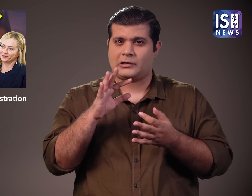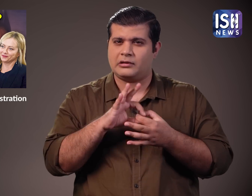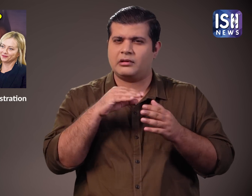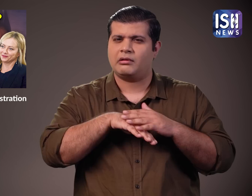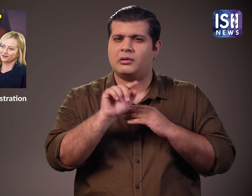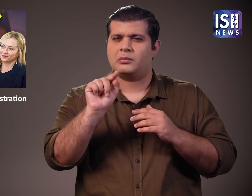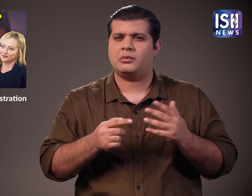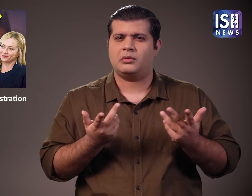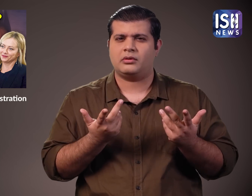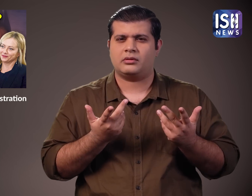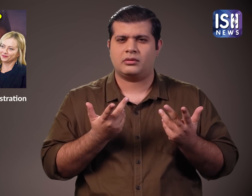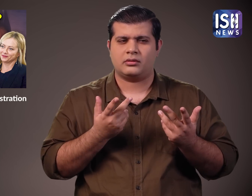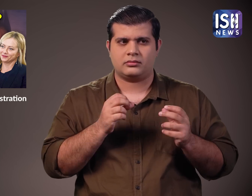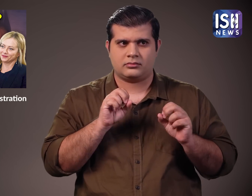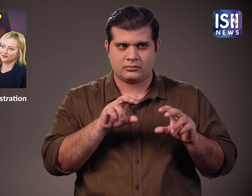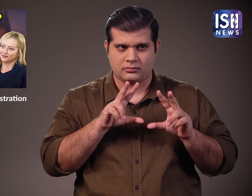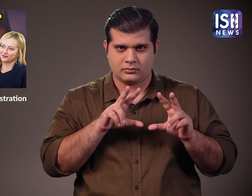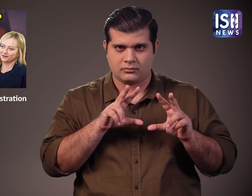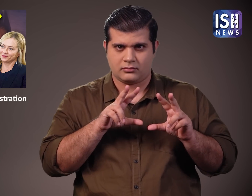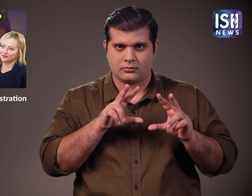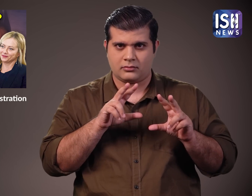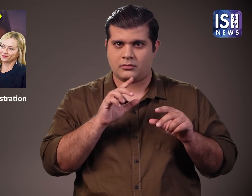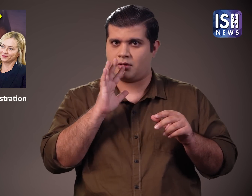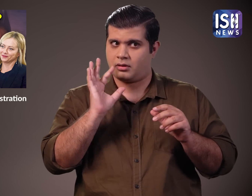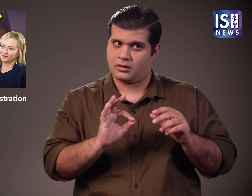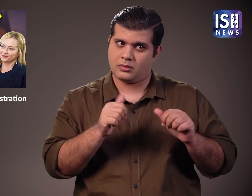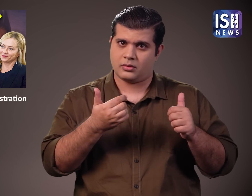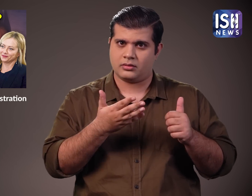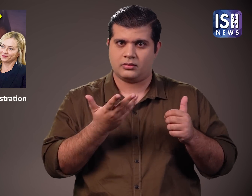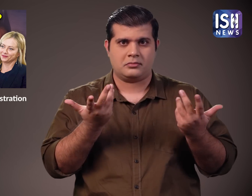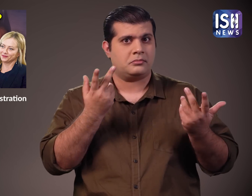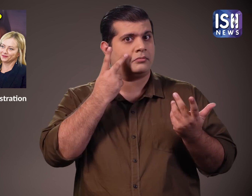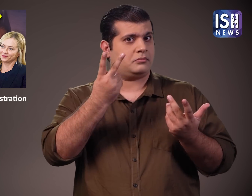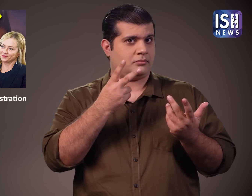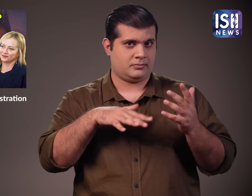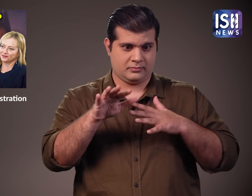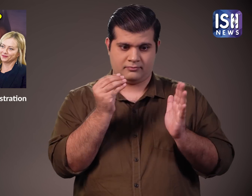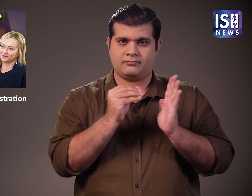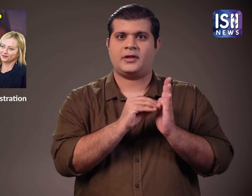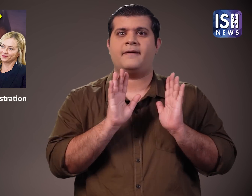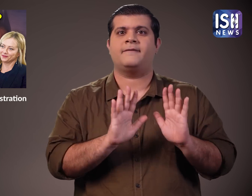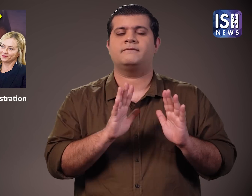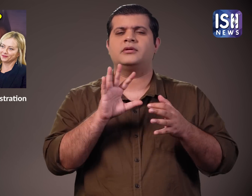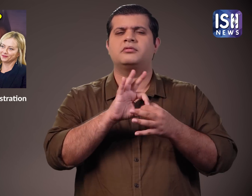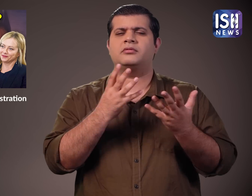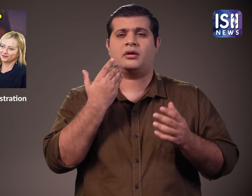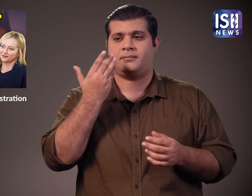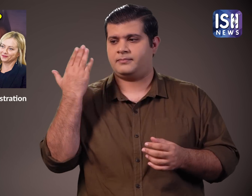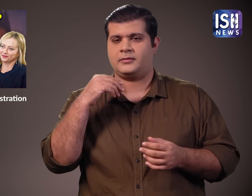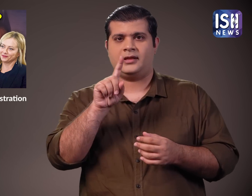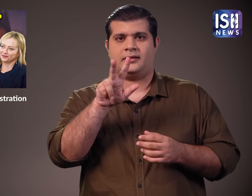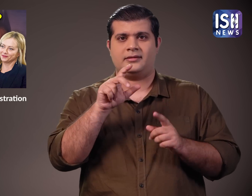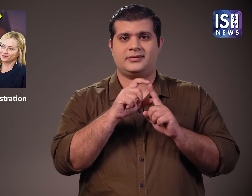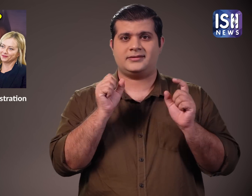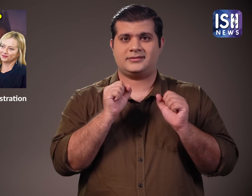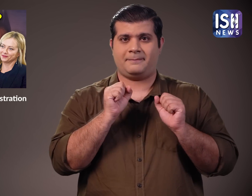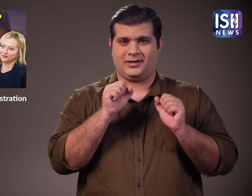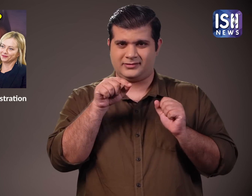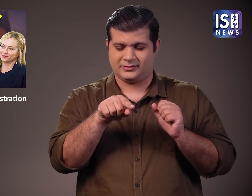The punishments implemented are very shocking! They were implemented on 18th December. Now let's see how they enforce it.